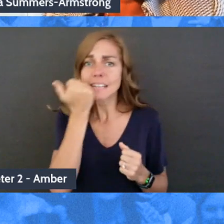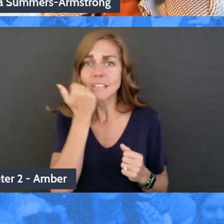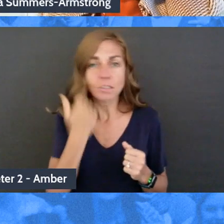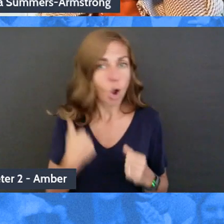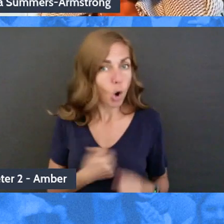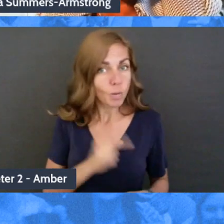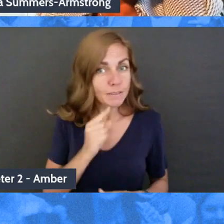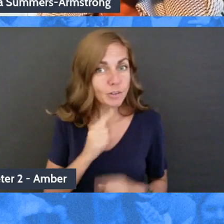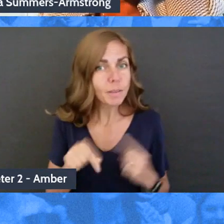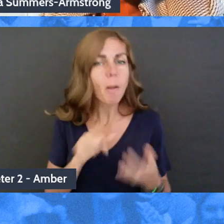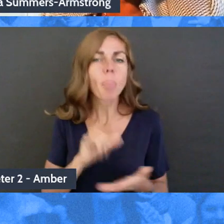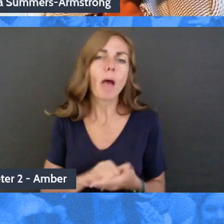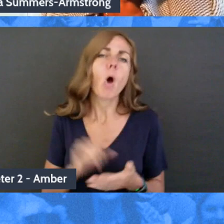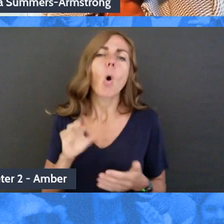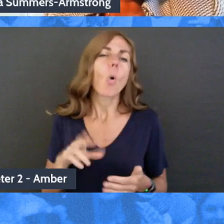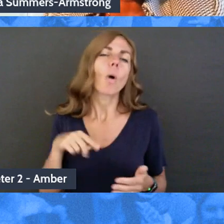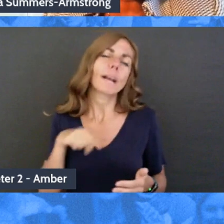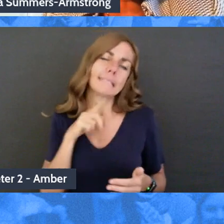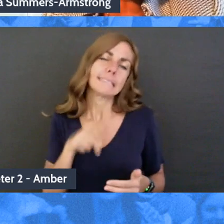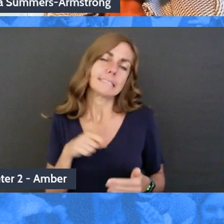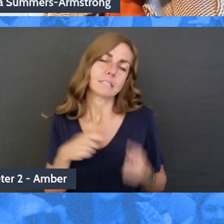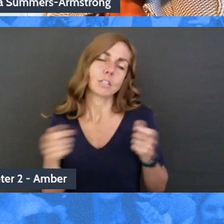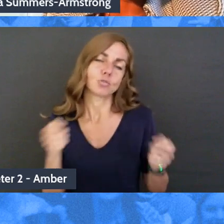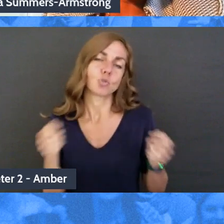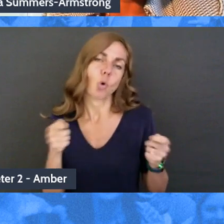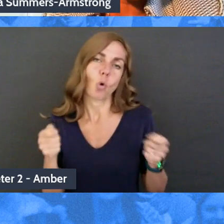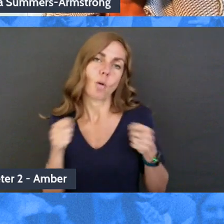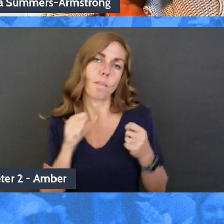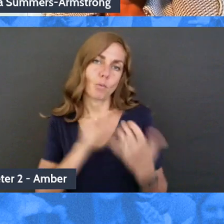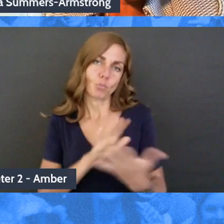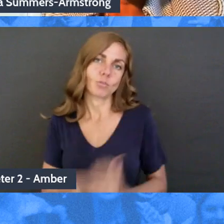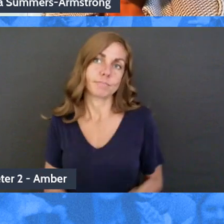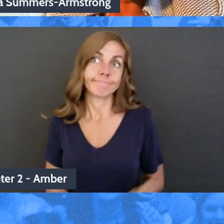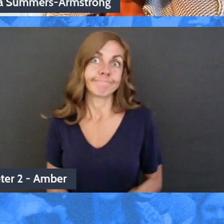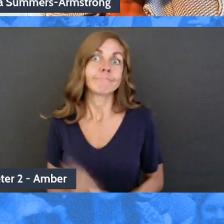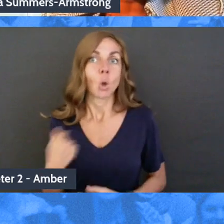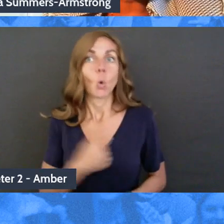Or is this just a control mechanism? And I think we all know what the answer to that is.